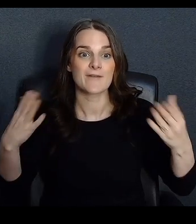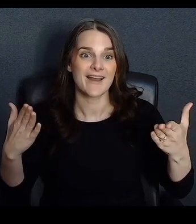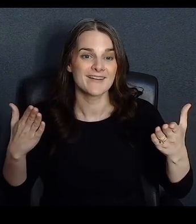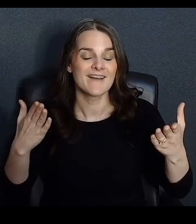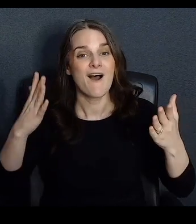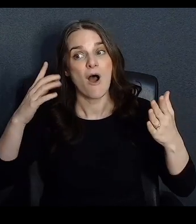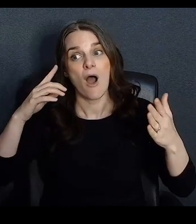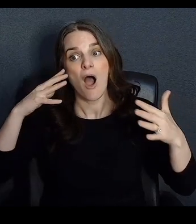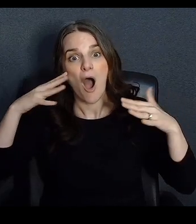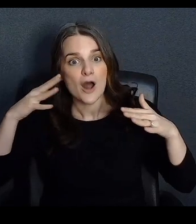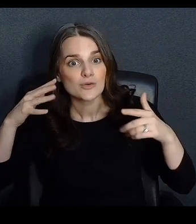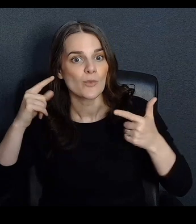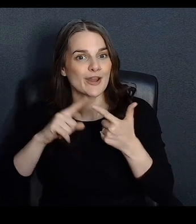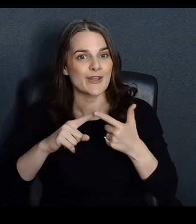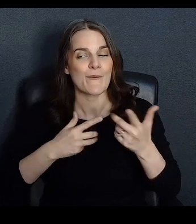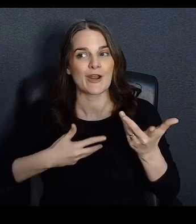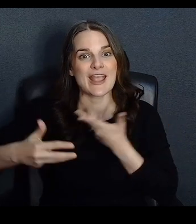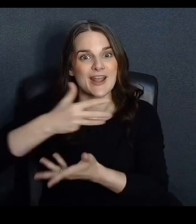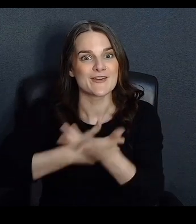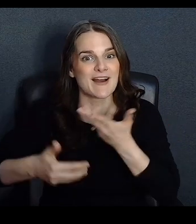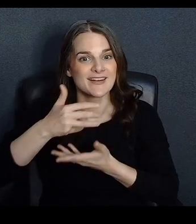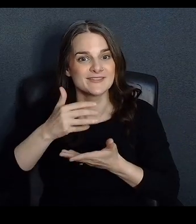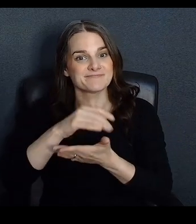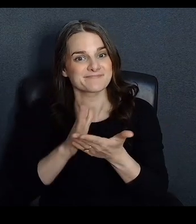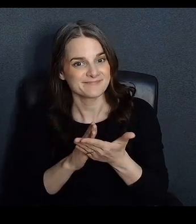auditory or interactive components, more than just